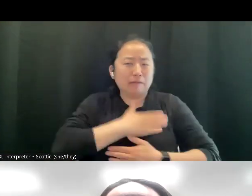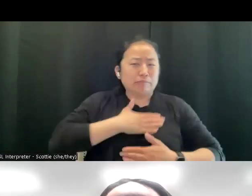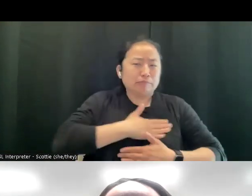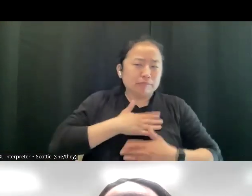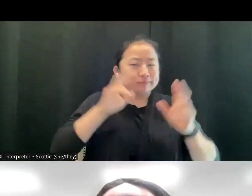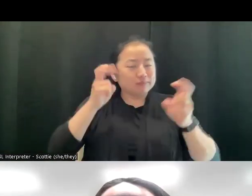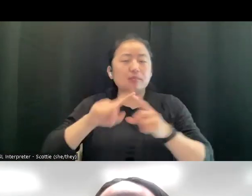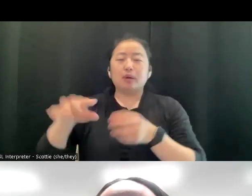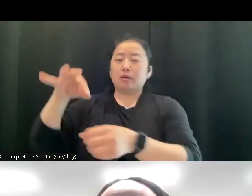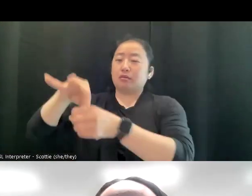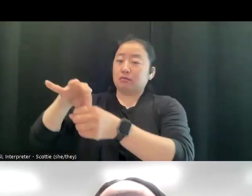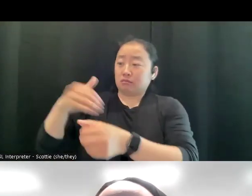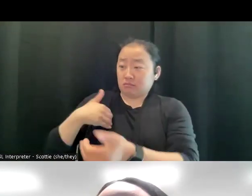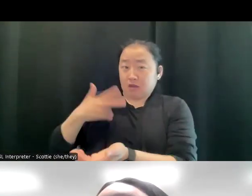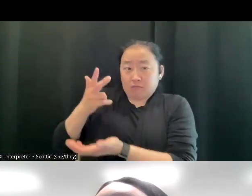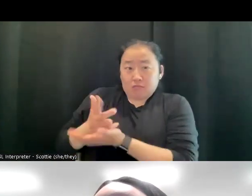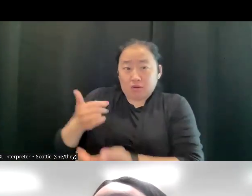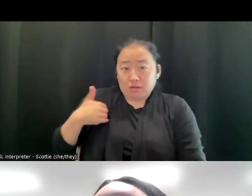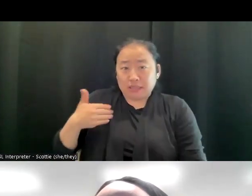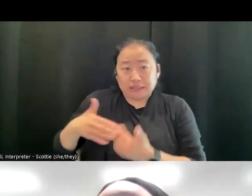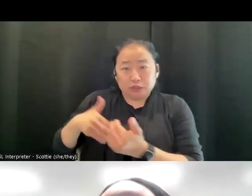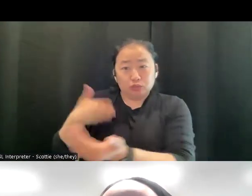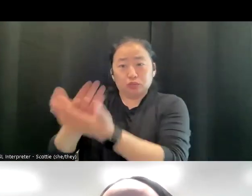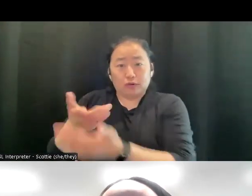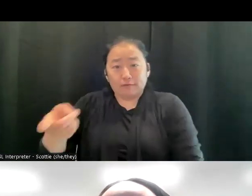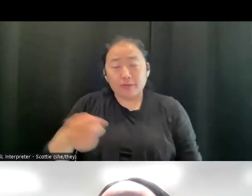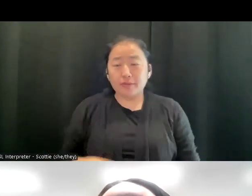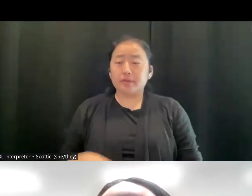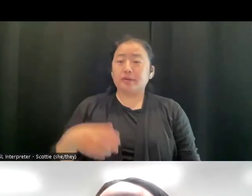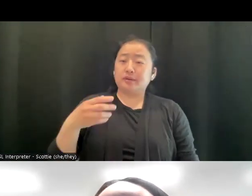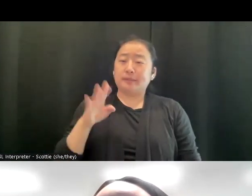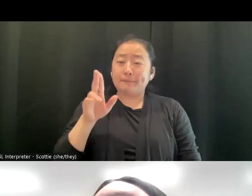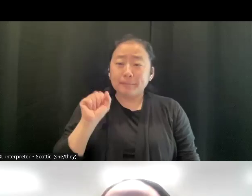easy to get to, what about public transit? One thing in New York that we had, again,